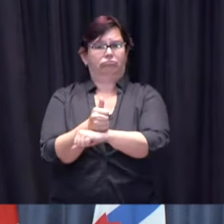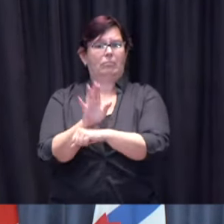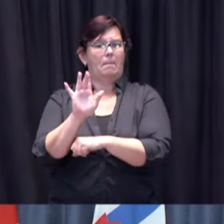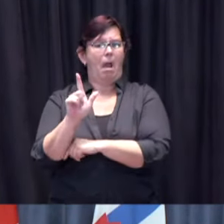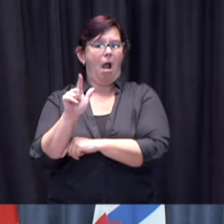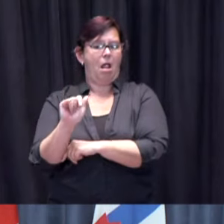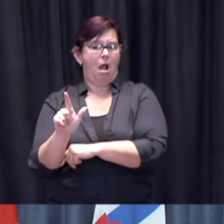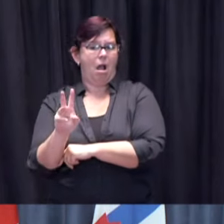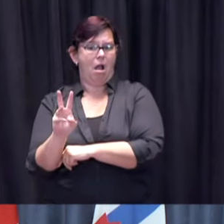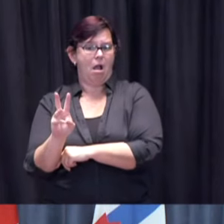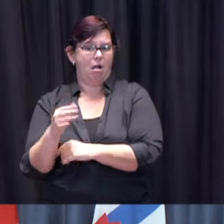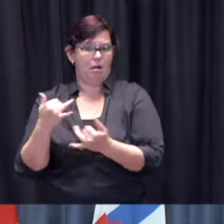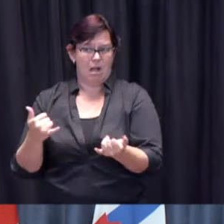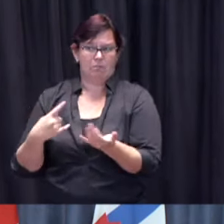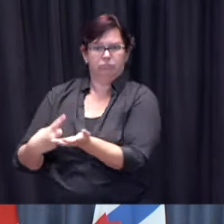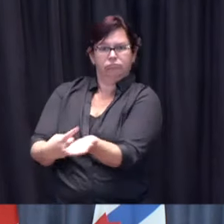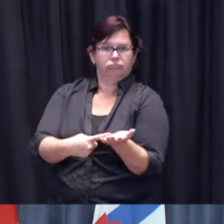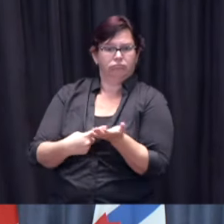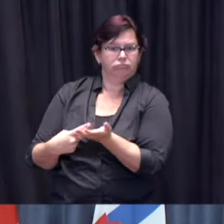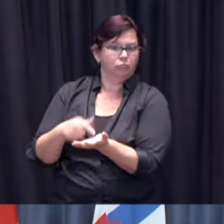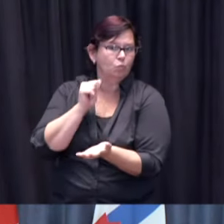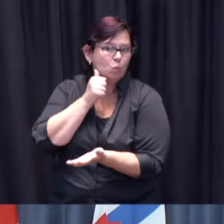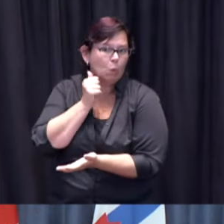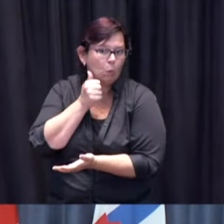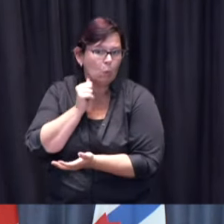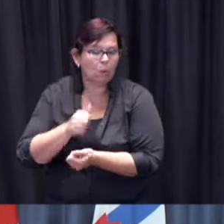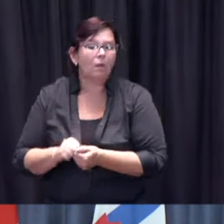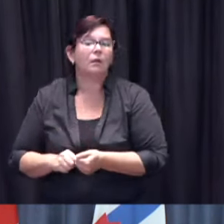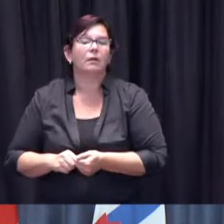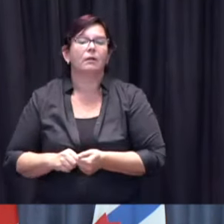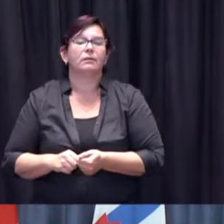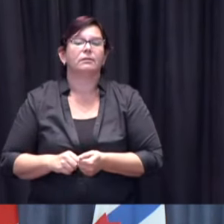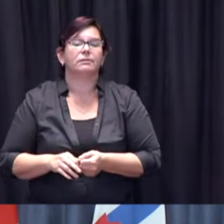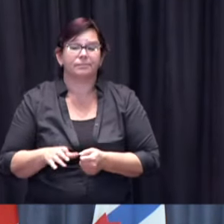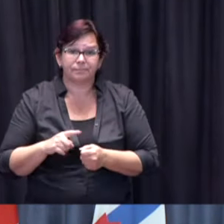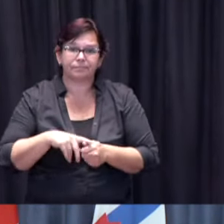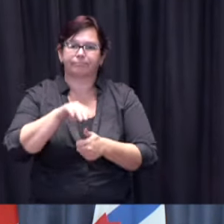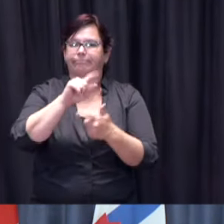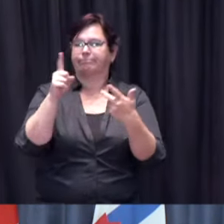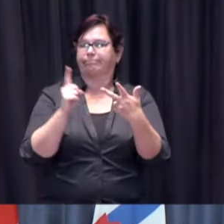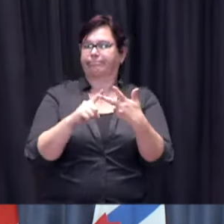And then finally social distancing by-laws. Our staff are recommending extending the